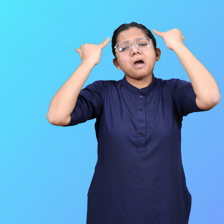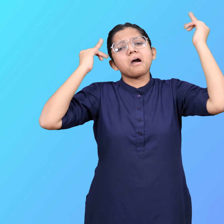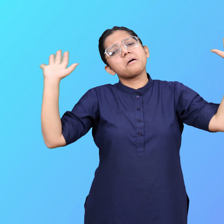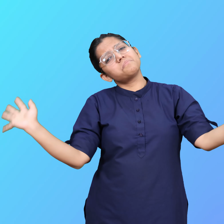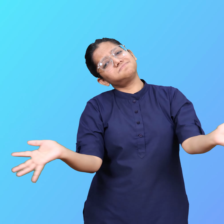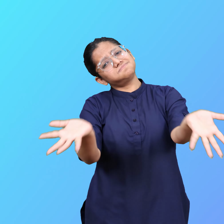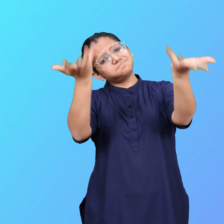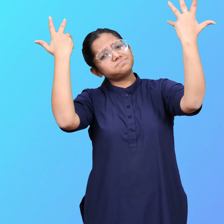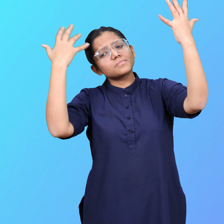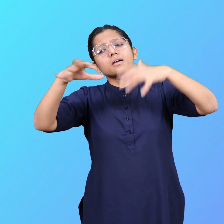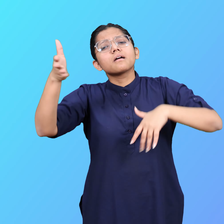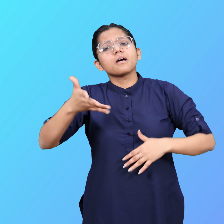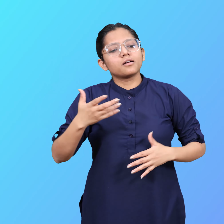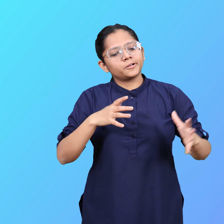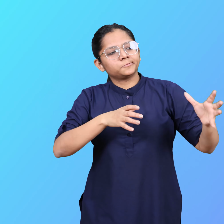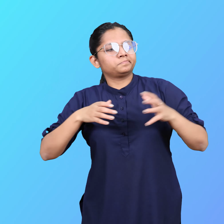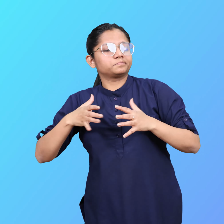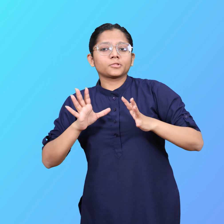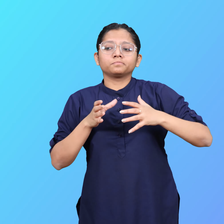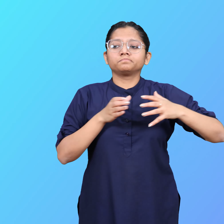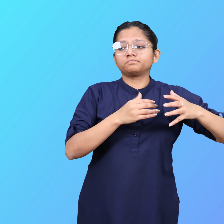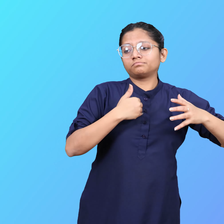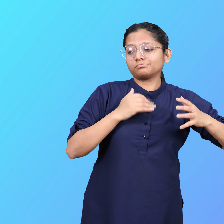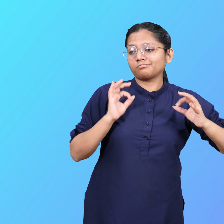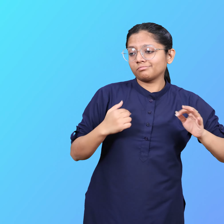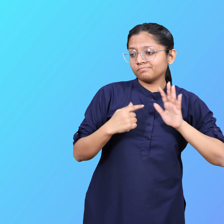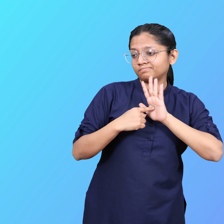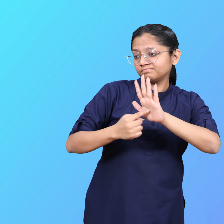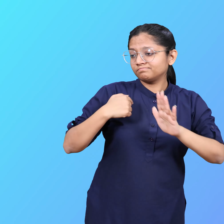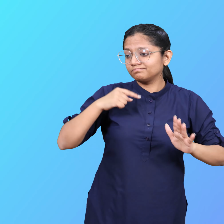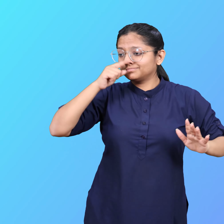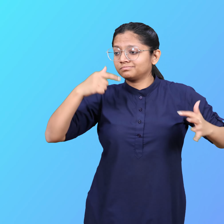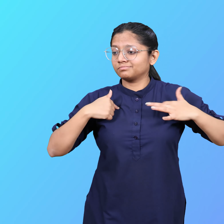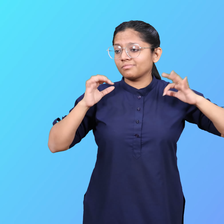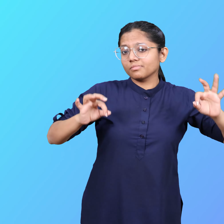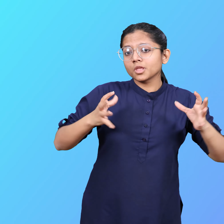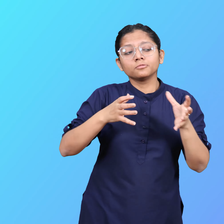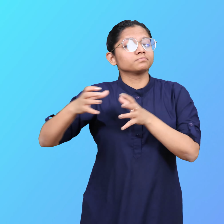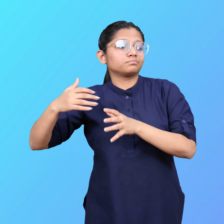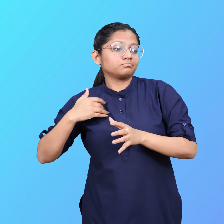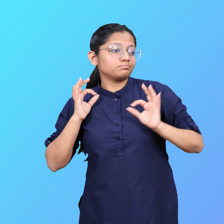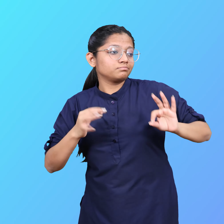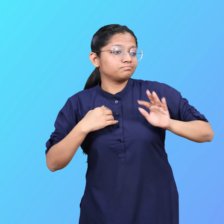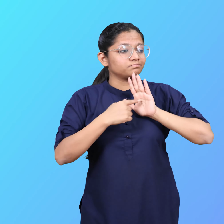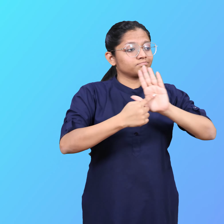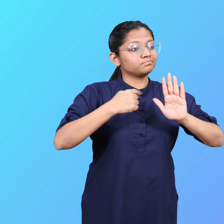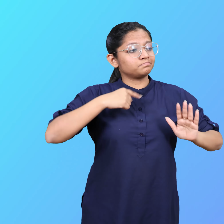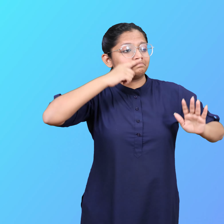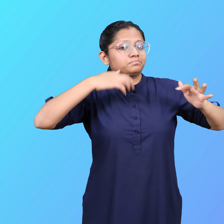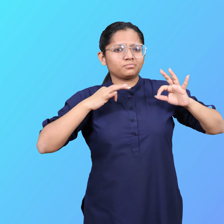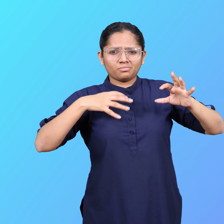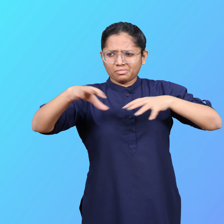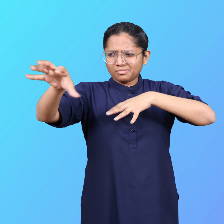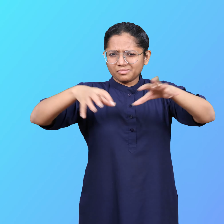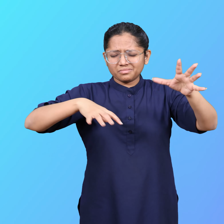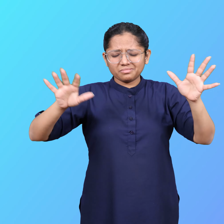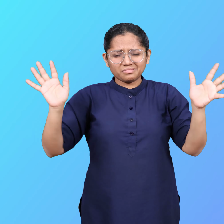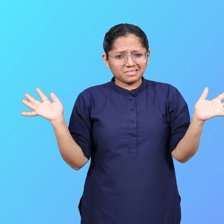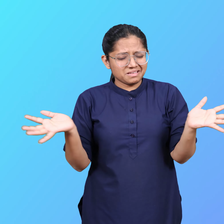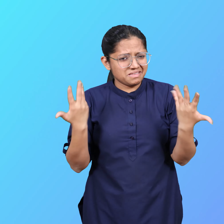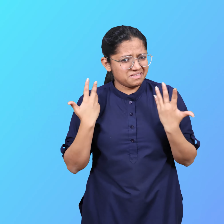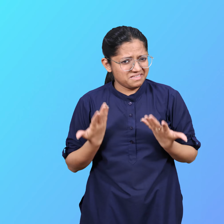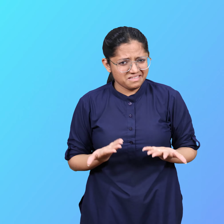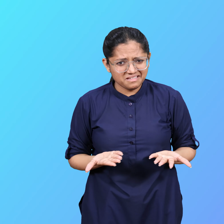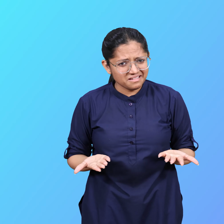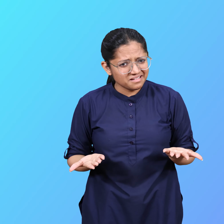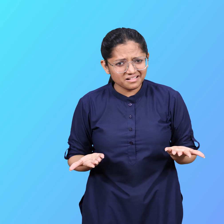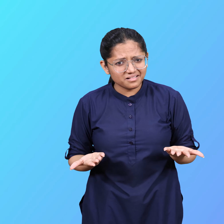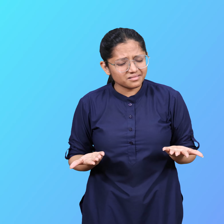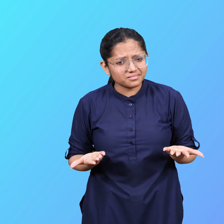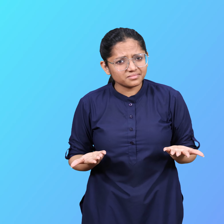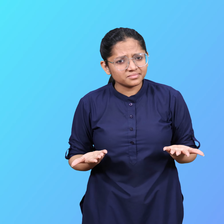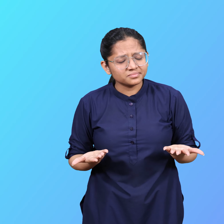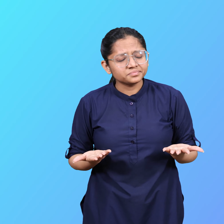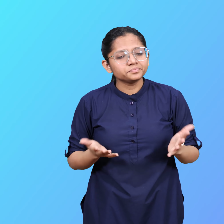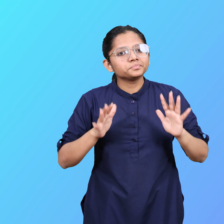because of your idea that you must have separate groups to show who the real believers are!